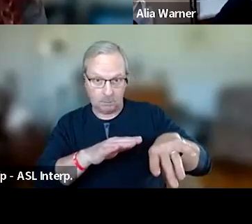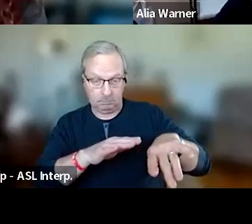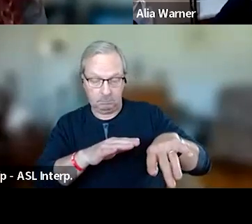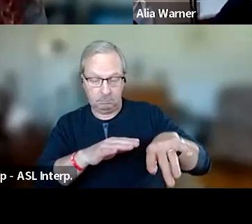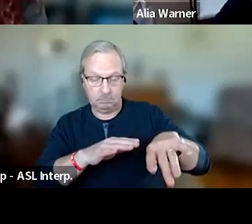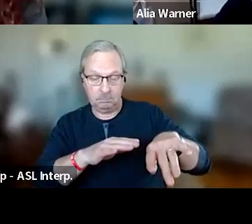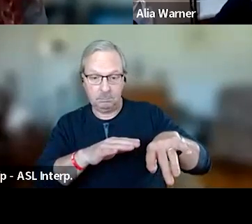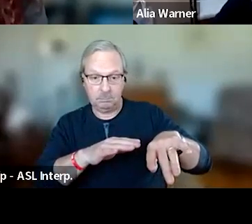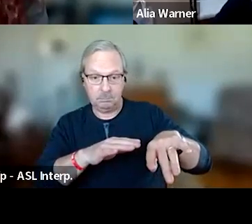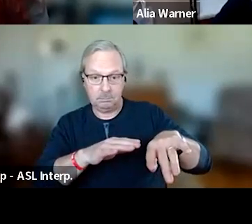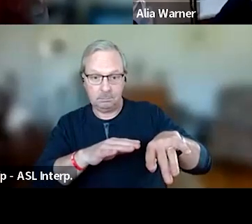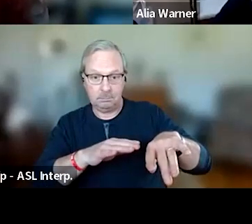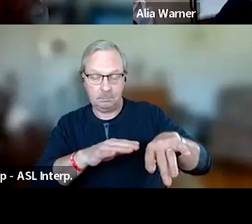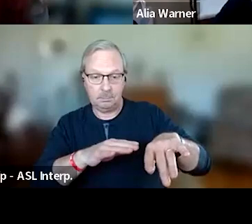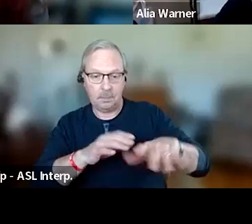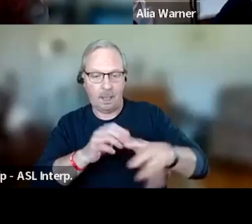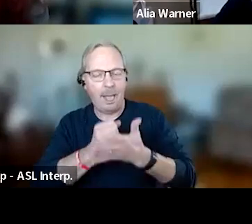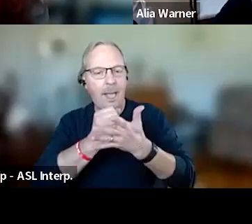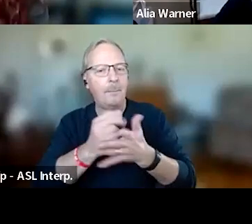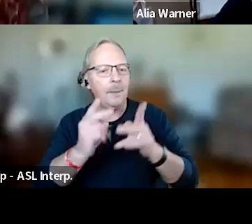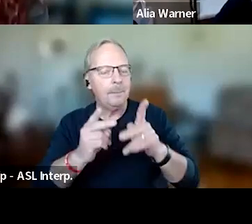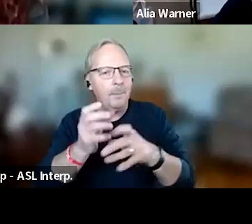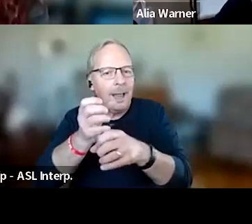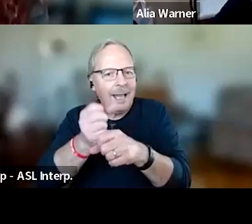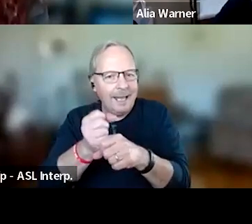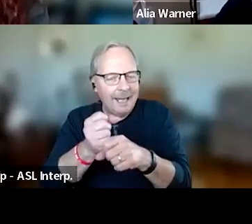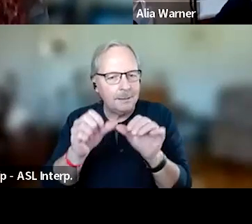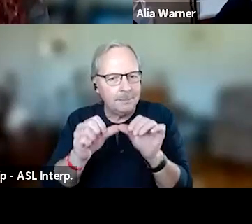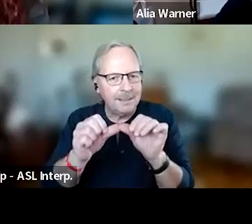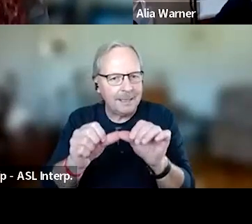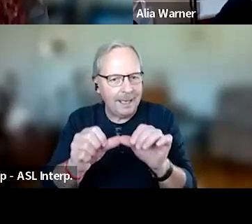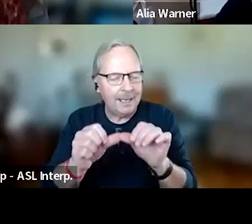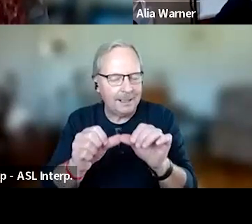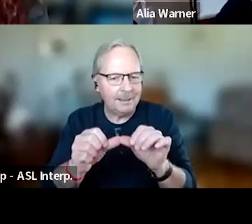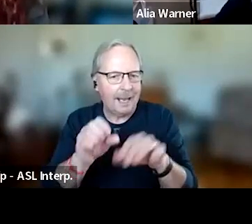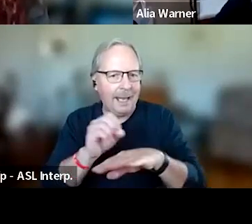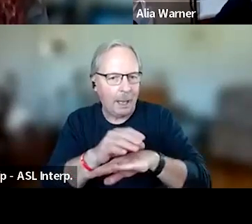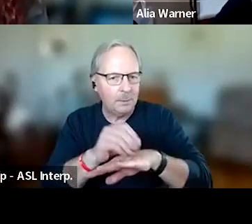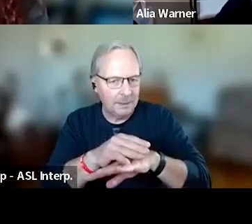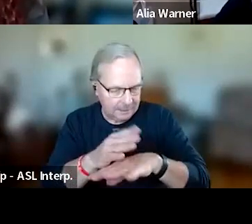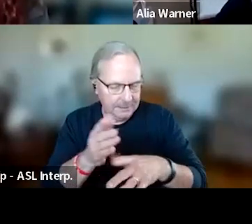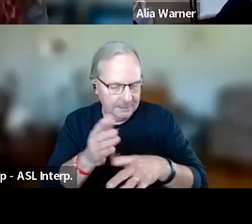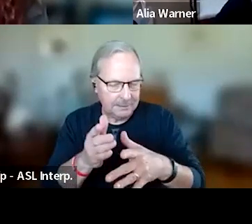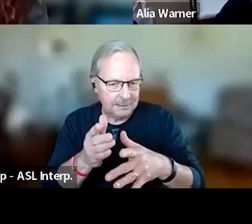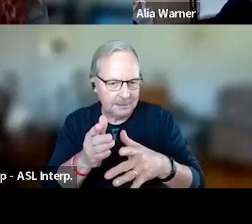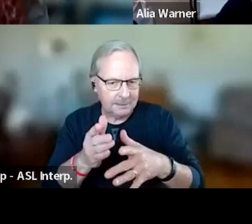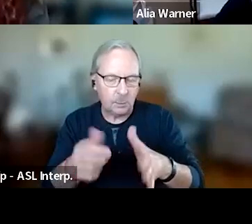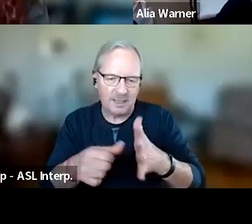helping people get and maintain housing. And I just wanna emphasize what's an important part